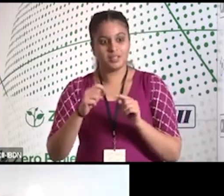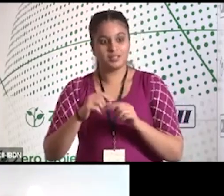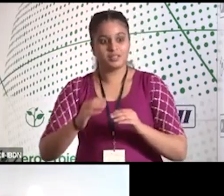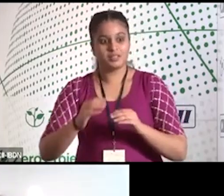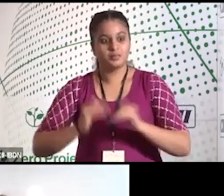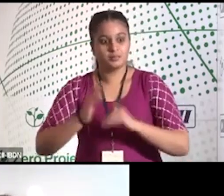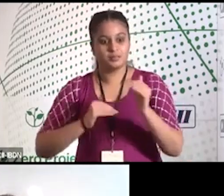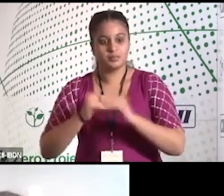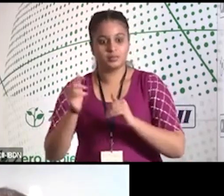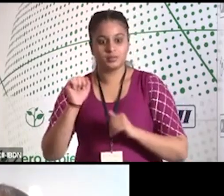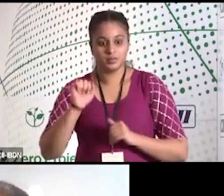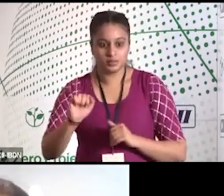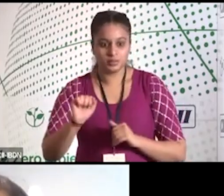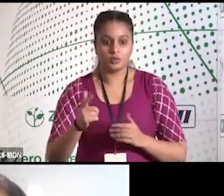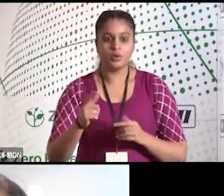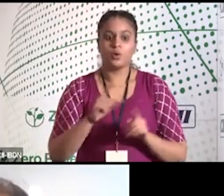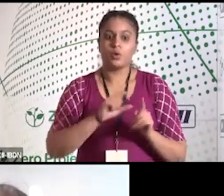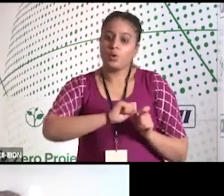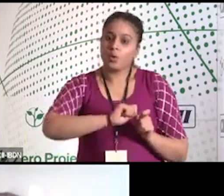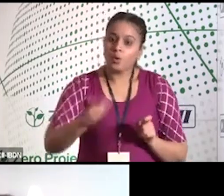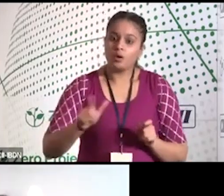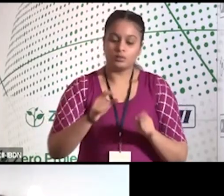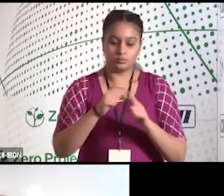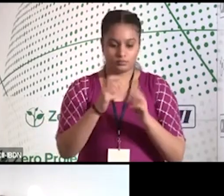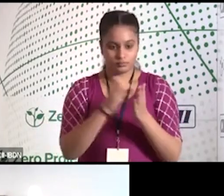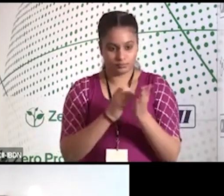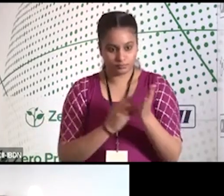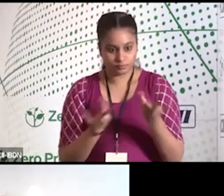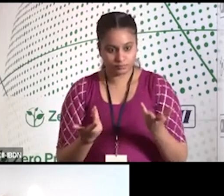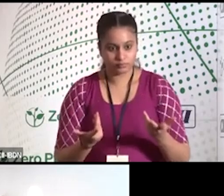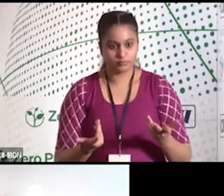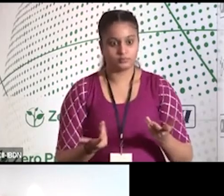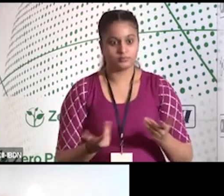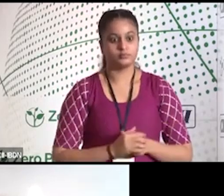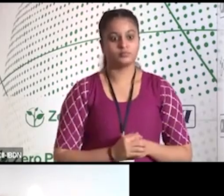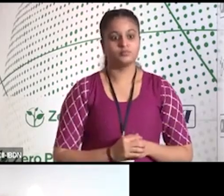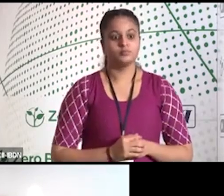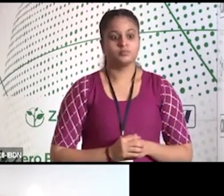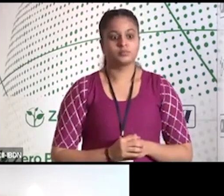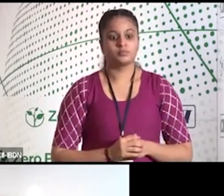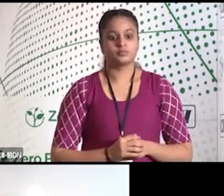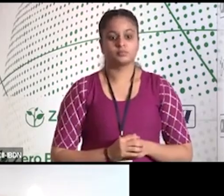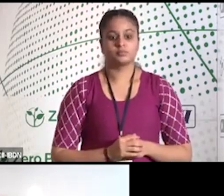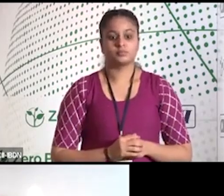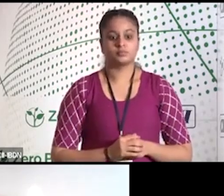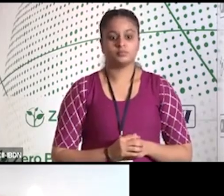I think, all programs that we are doing through all the various channels.